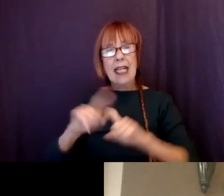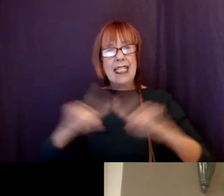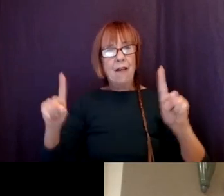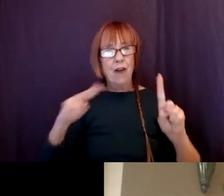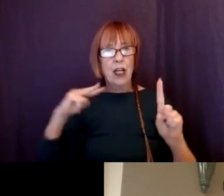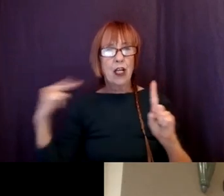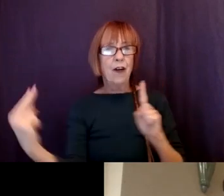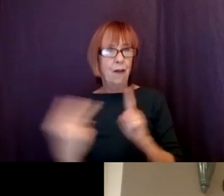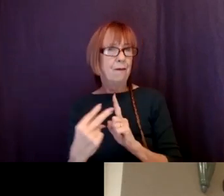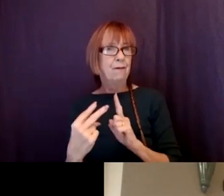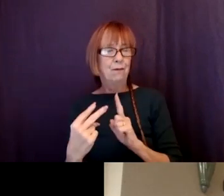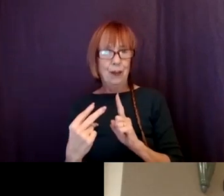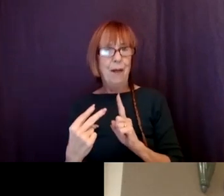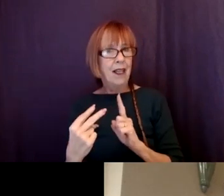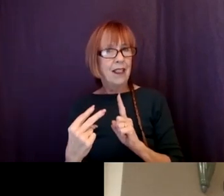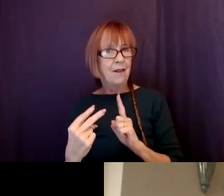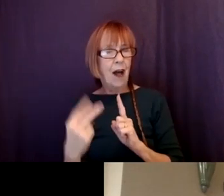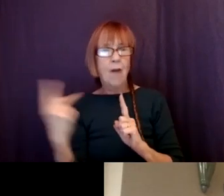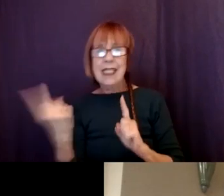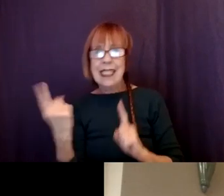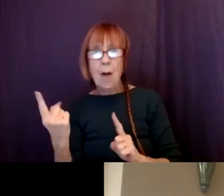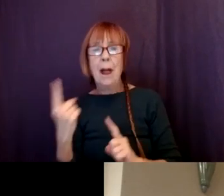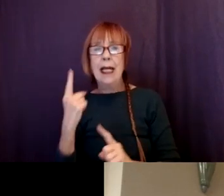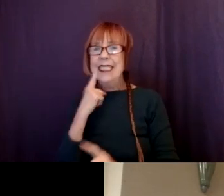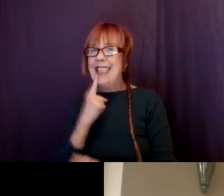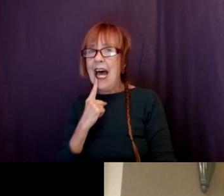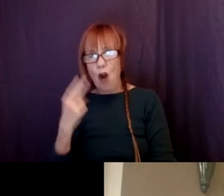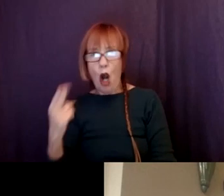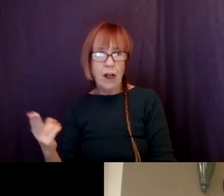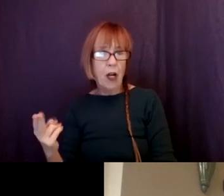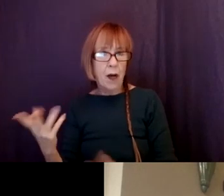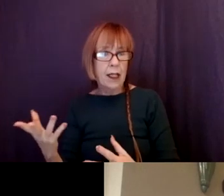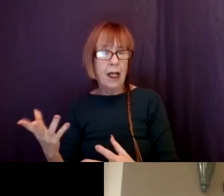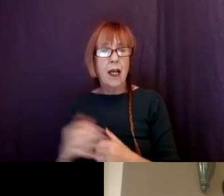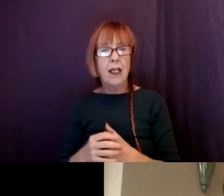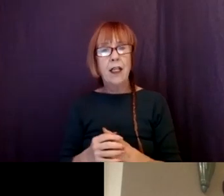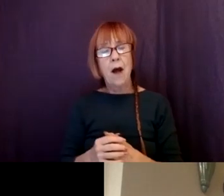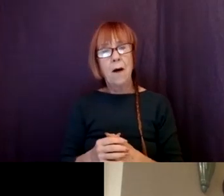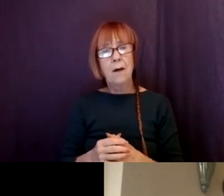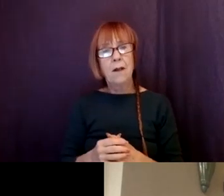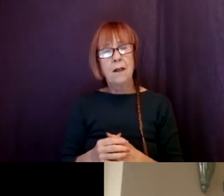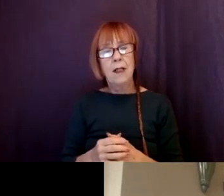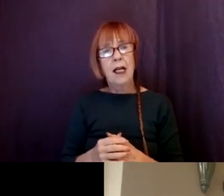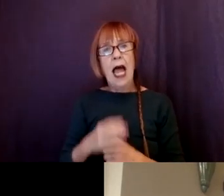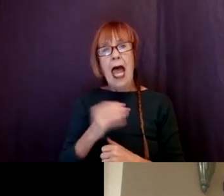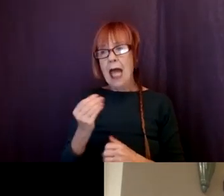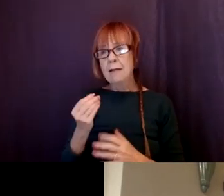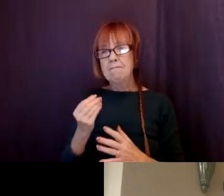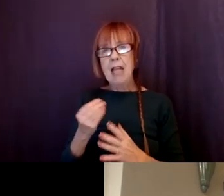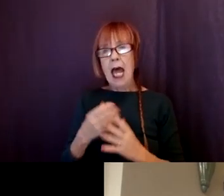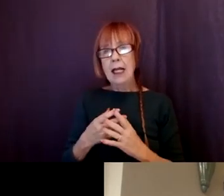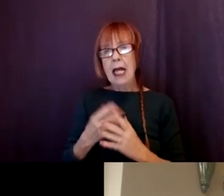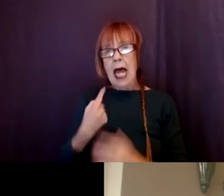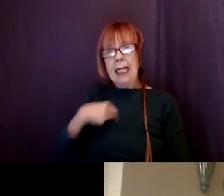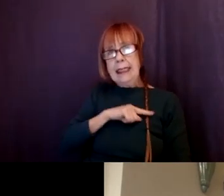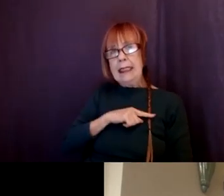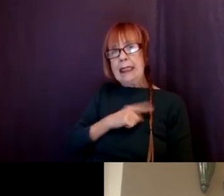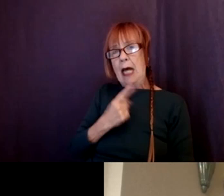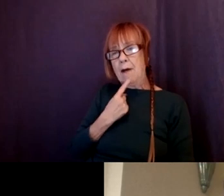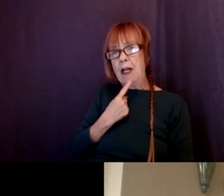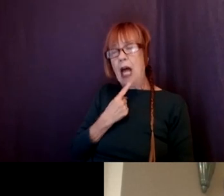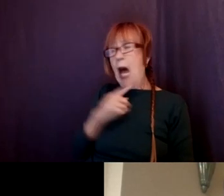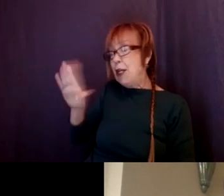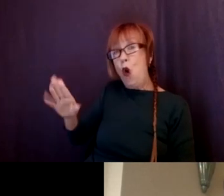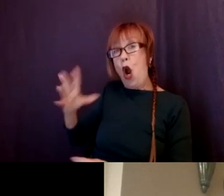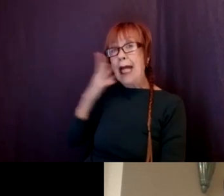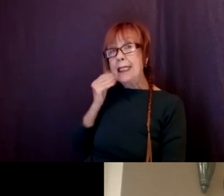of somebody who is deaf or hard of hearing, and what some of us, you experience what I don't,